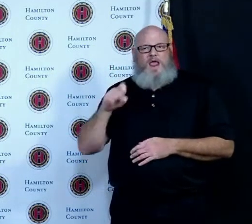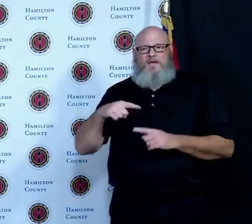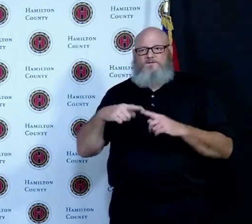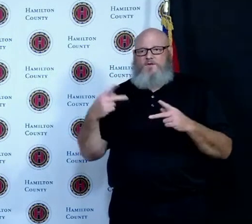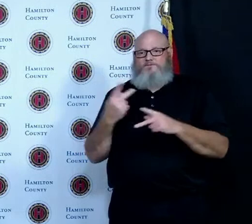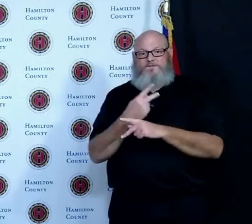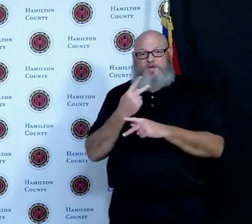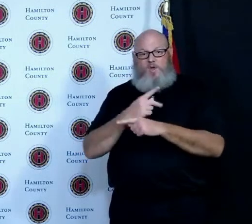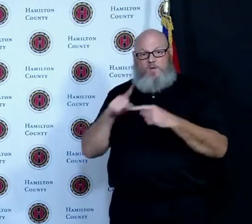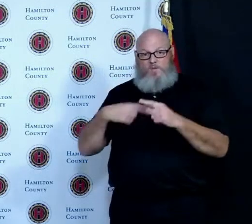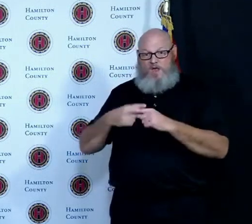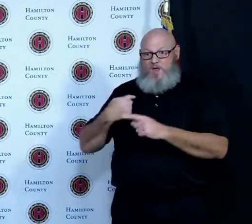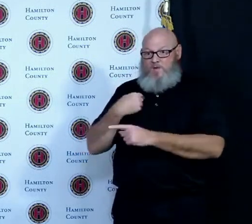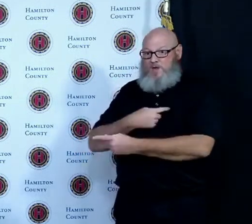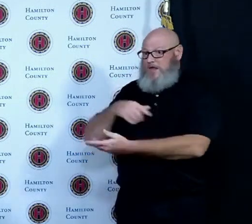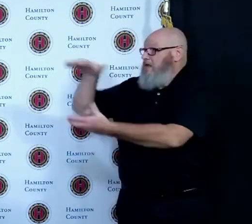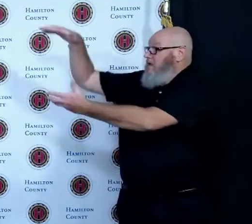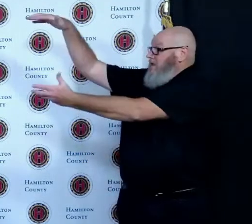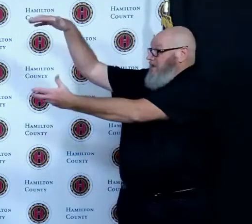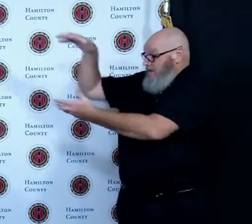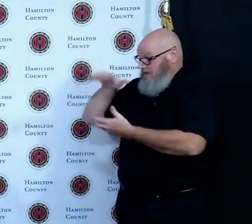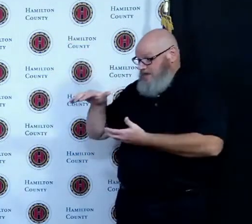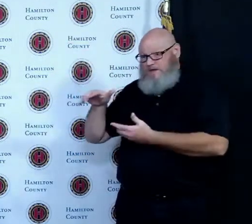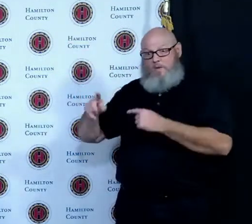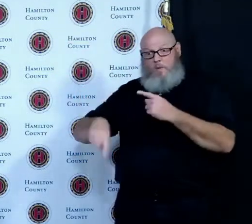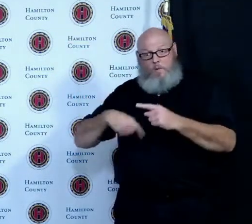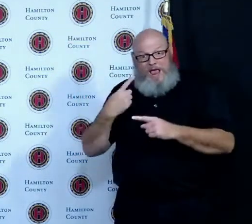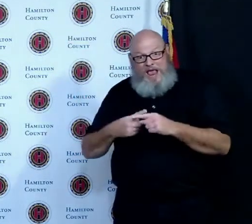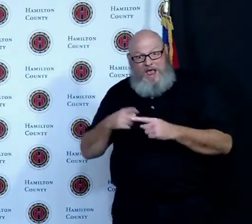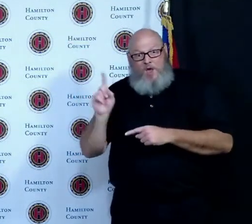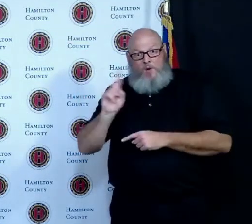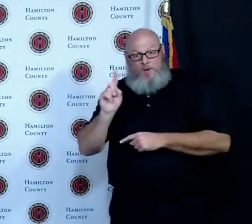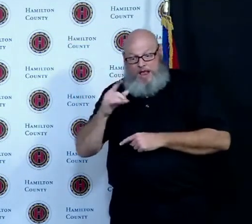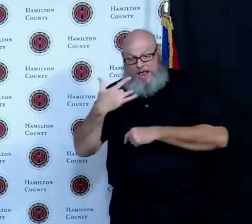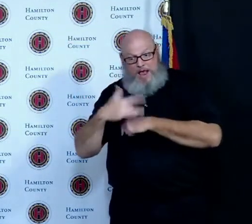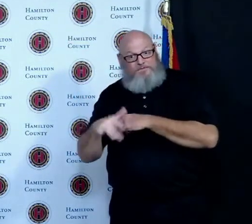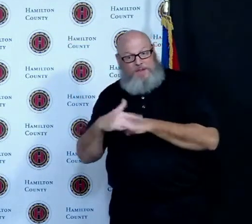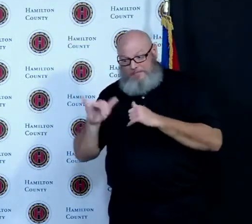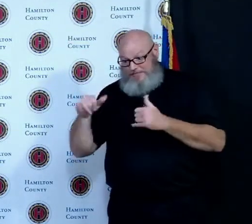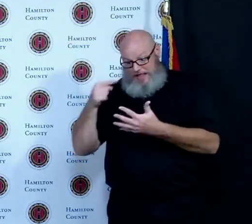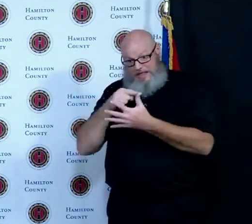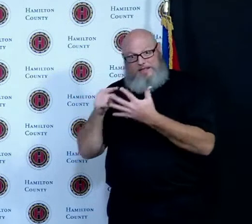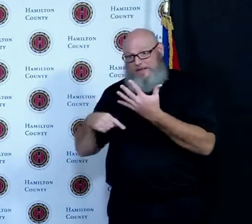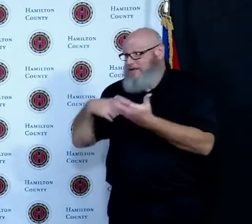will have on overall availability of vaccine here in the state of Ohio and ultimately in Hamilton